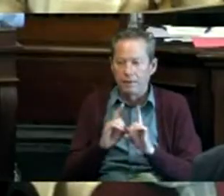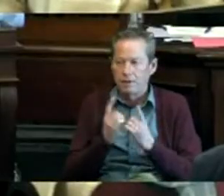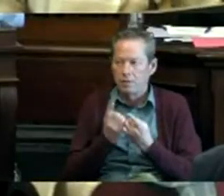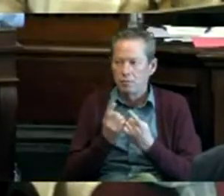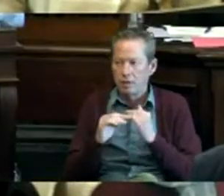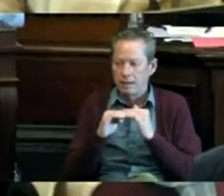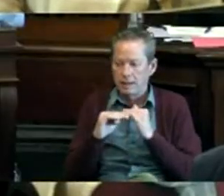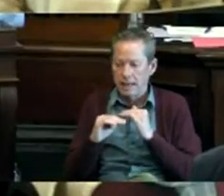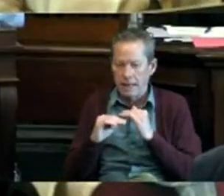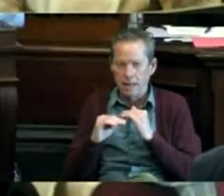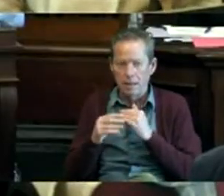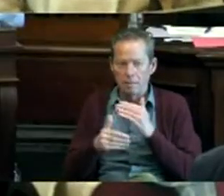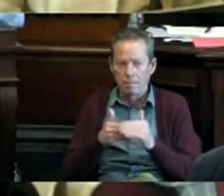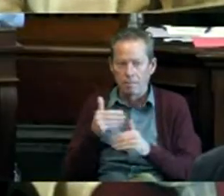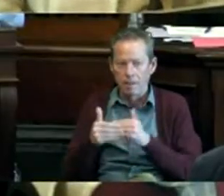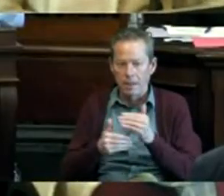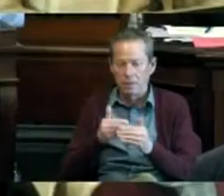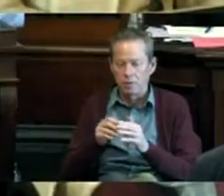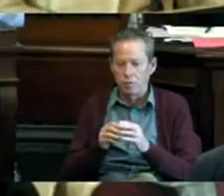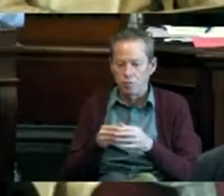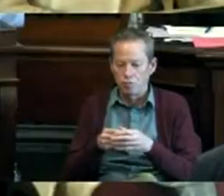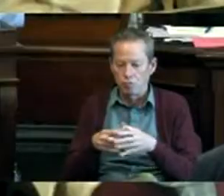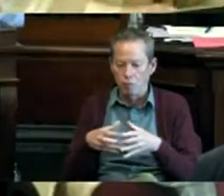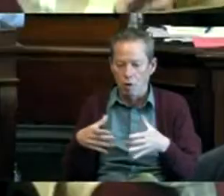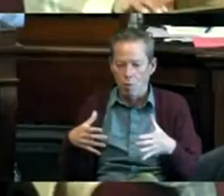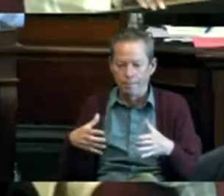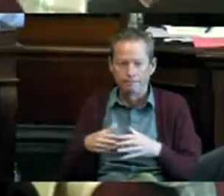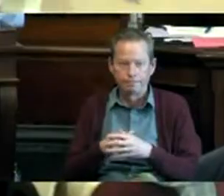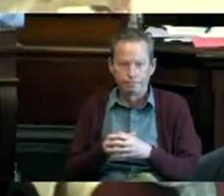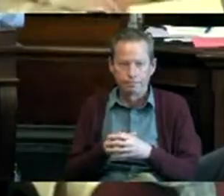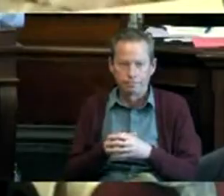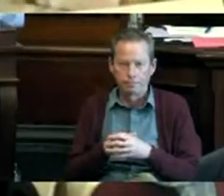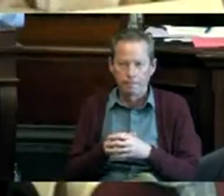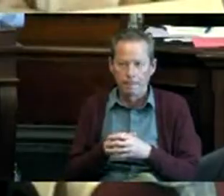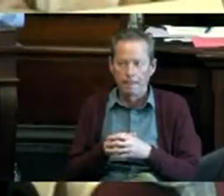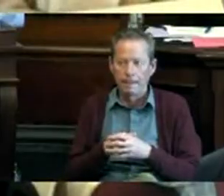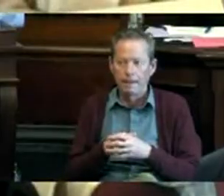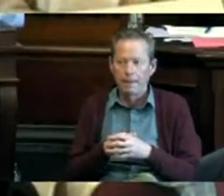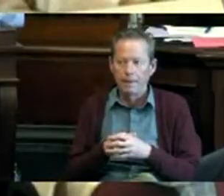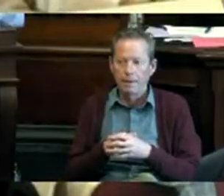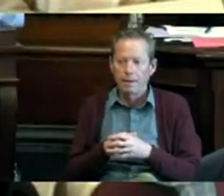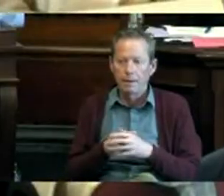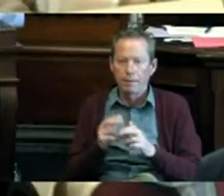effort and the work that we're doing here, is, is give the